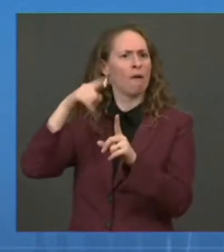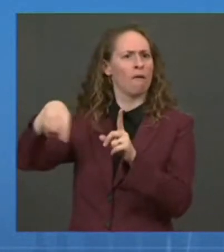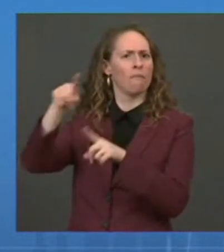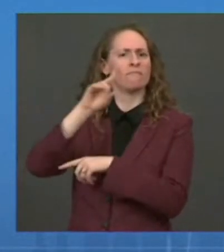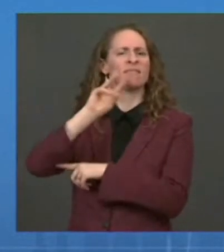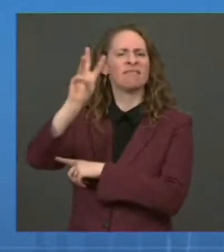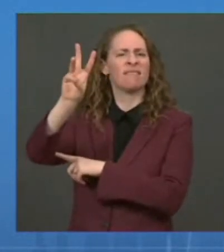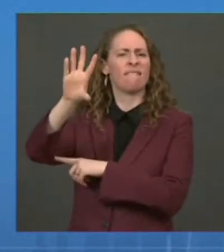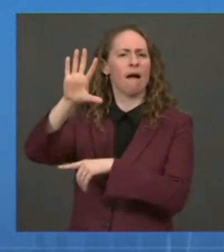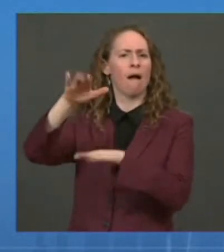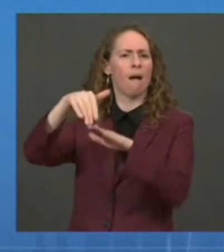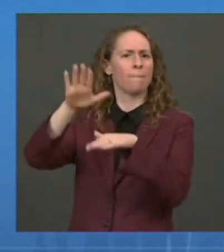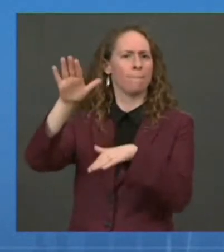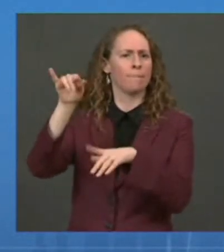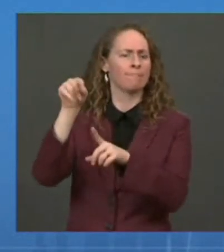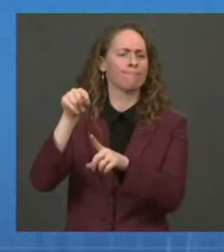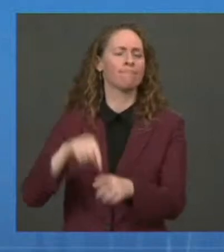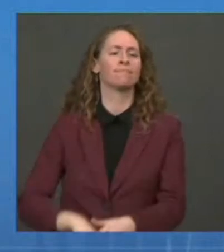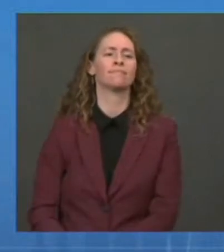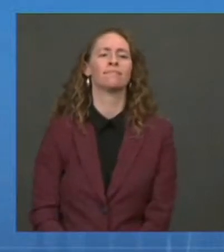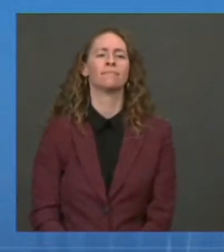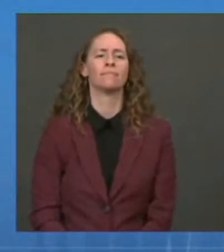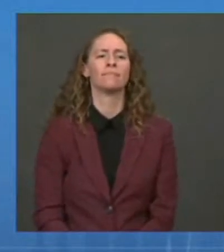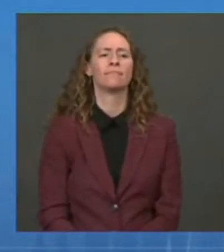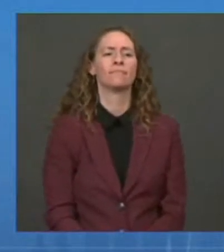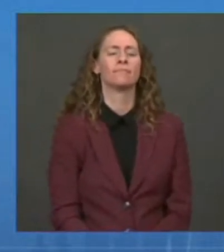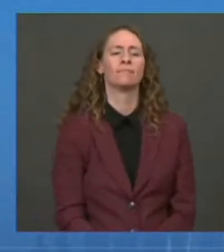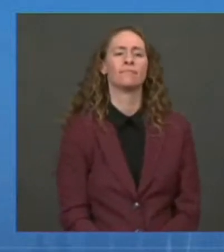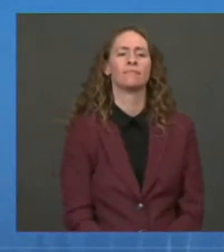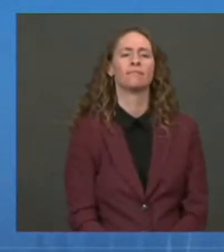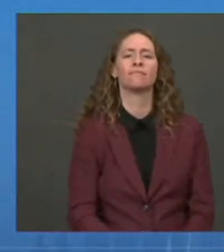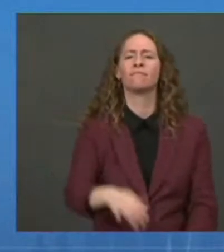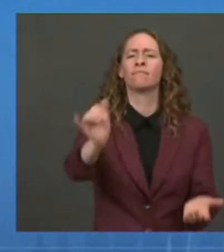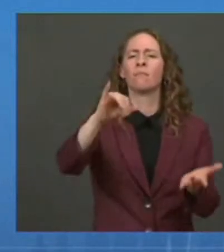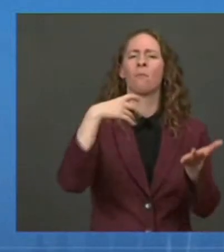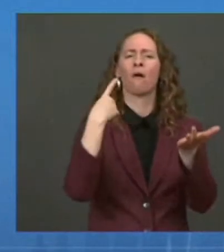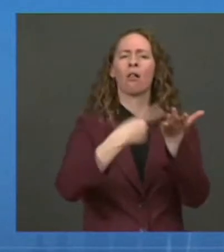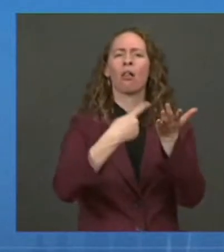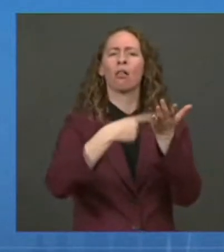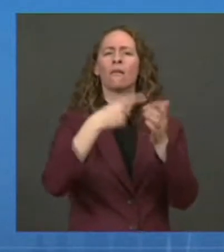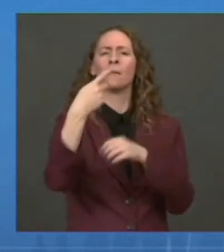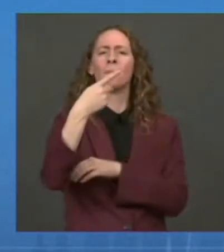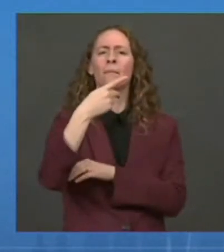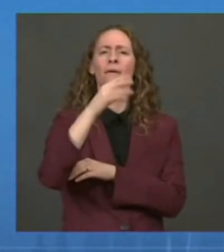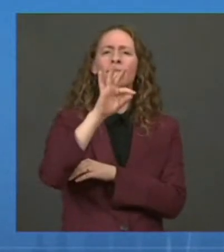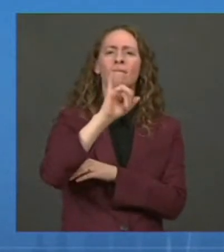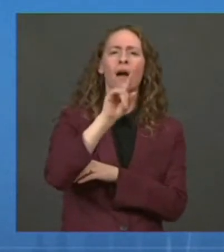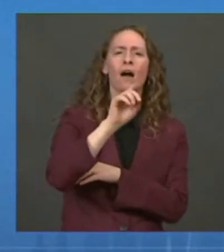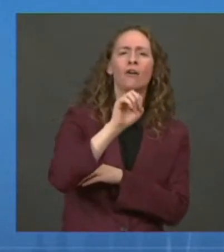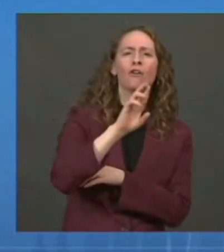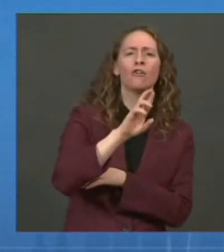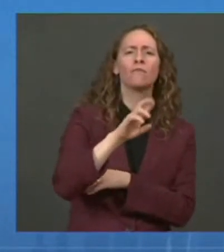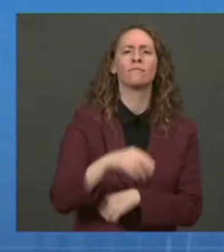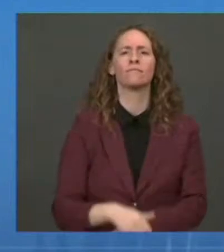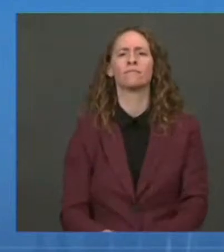AND THIS IS EFFECTIVE IN 65 AS SHOWN ON THE RIGHT HAND PART OF THE SLIDE. NEXT SLIDE.